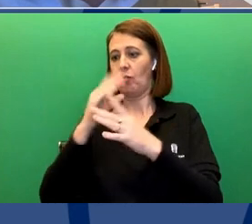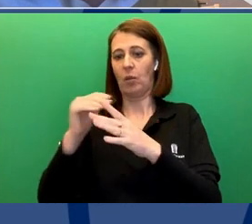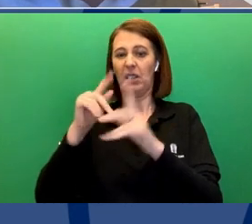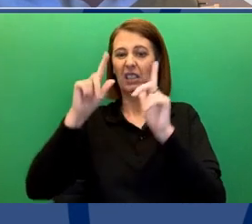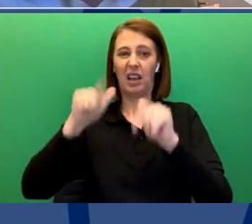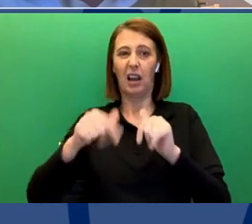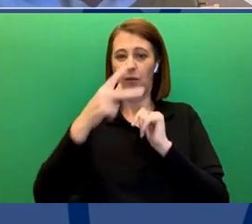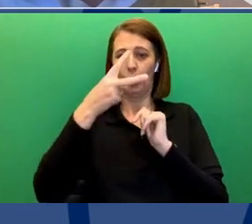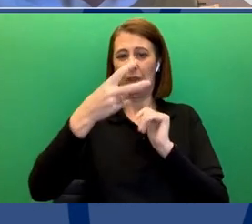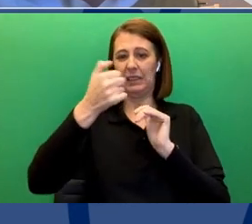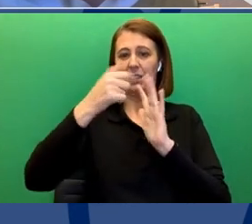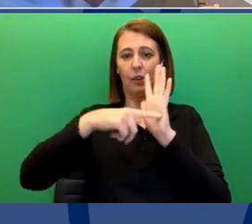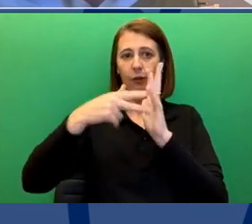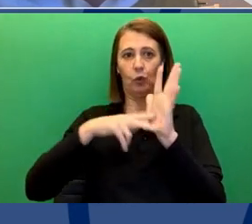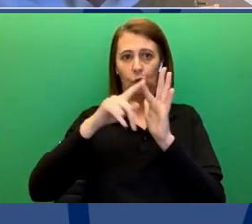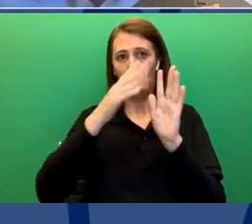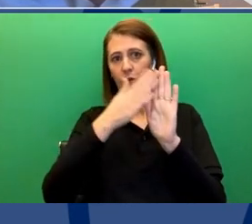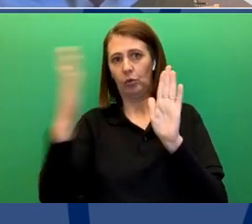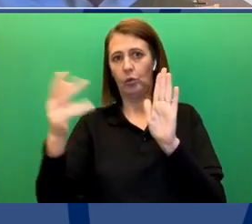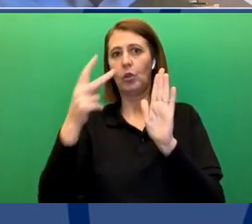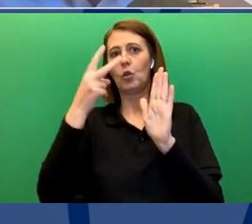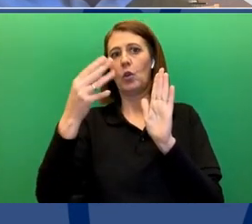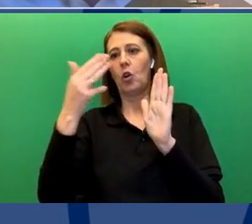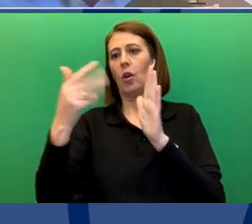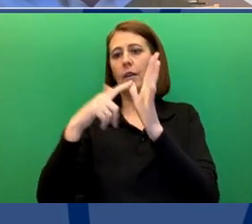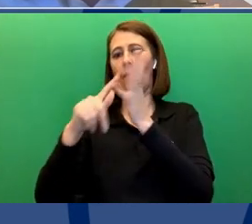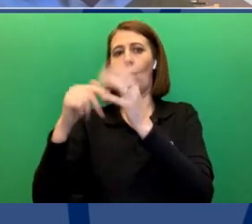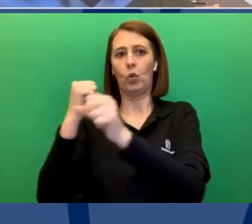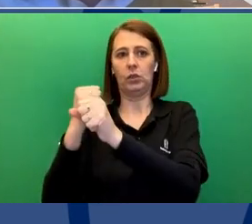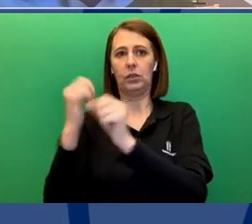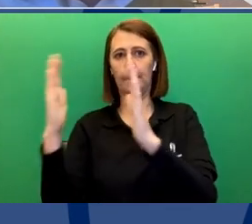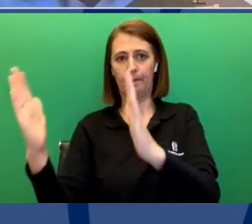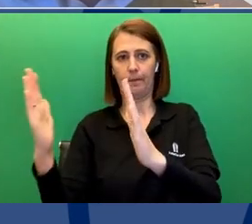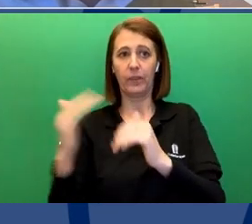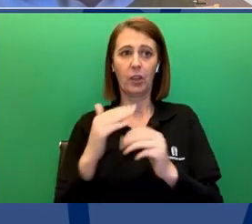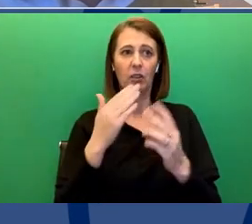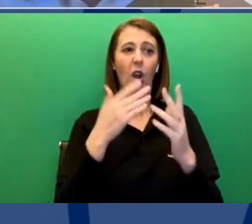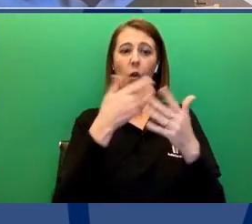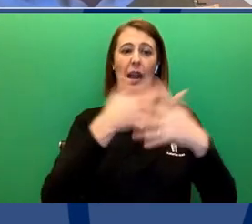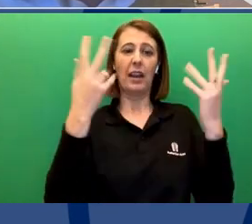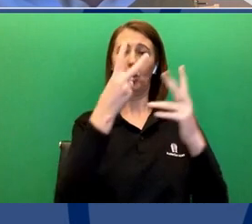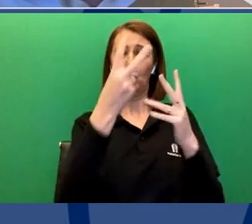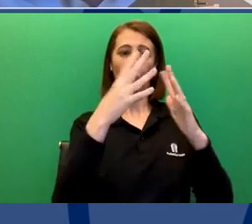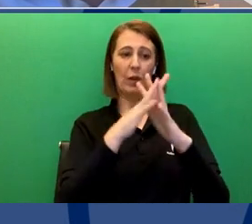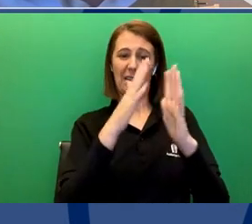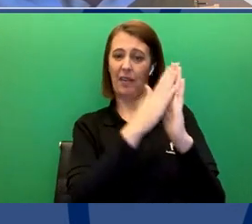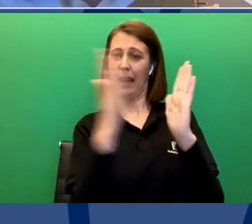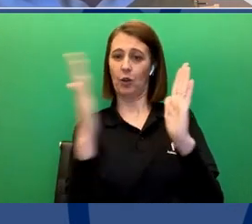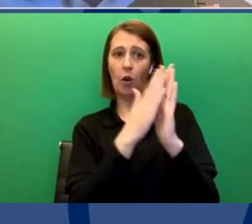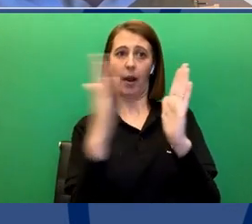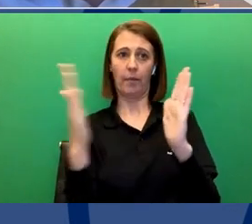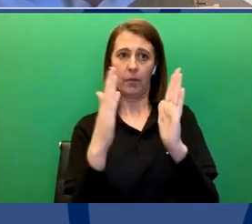to the end on the 29th of August. So any two weeks in that period with the equivalent two‑week